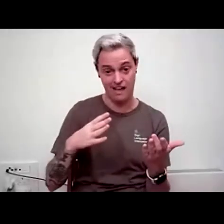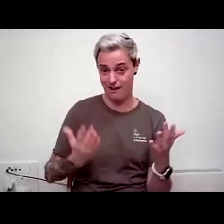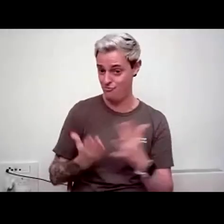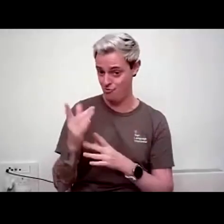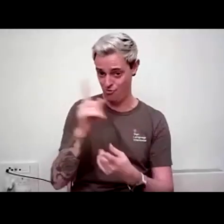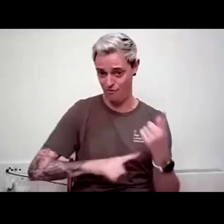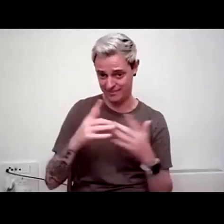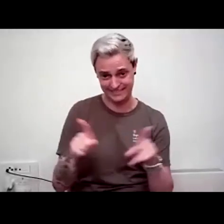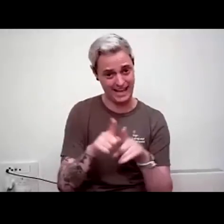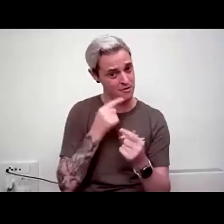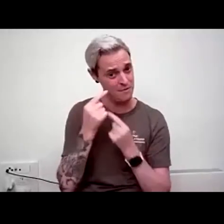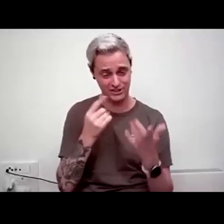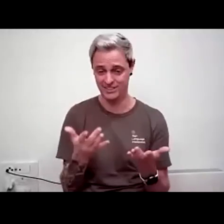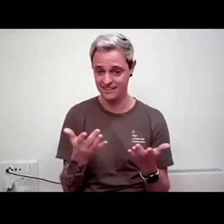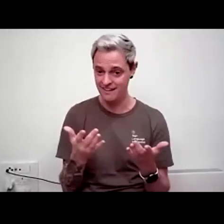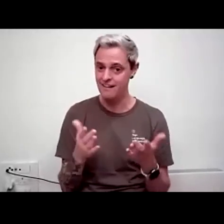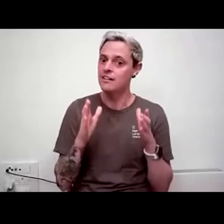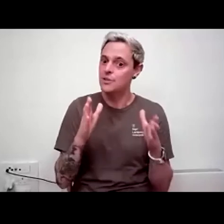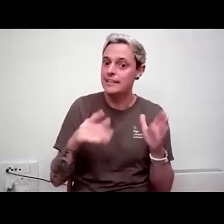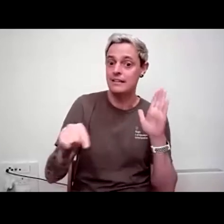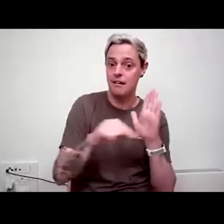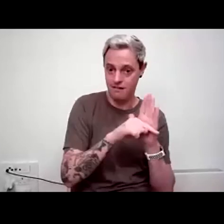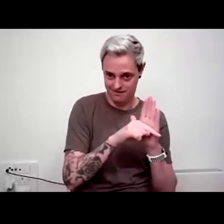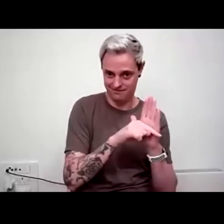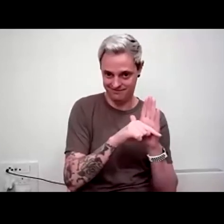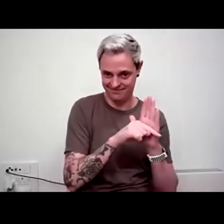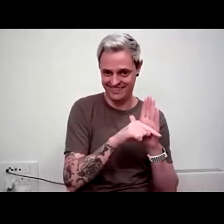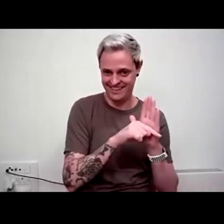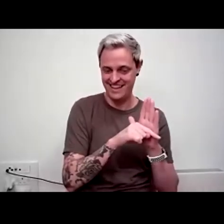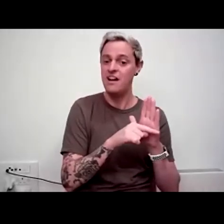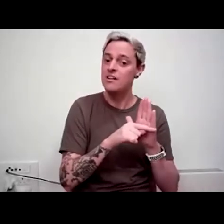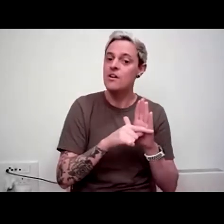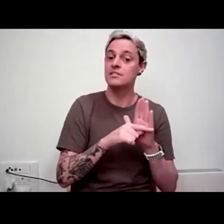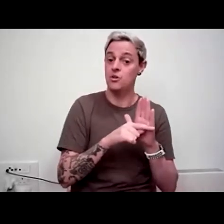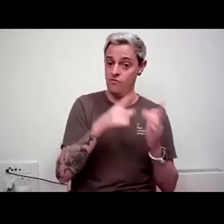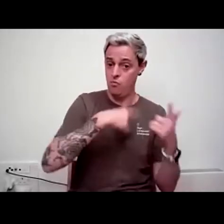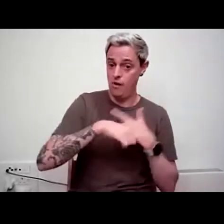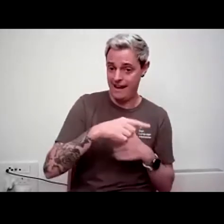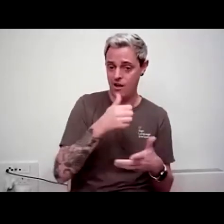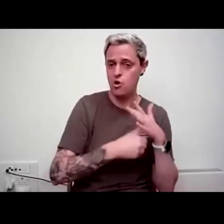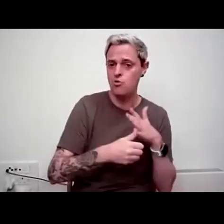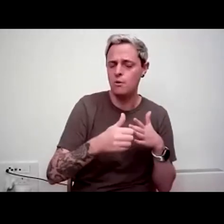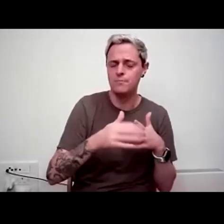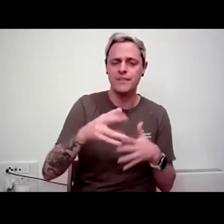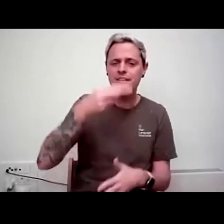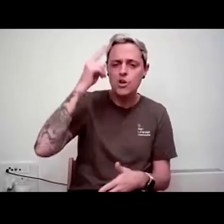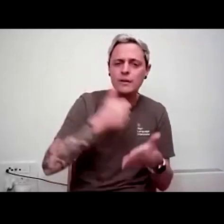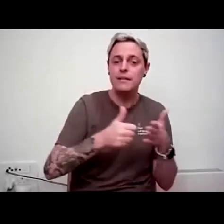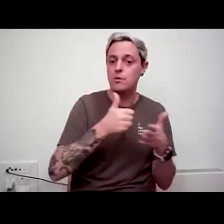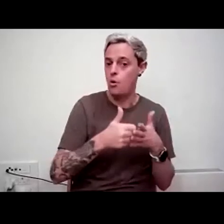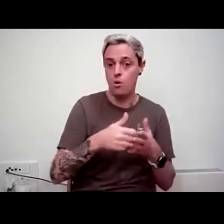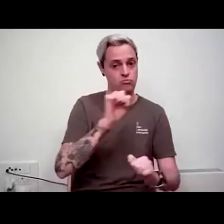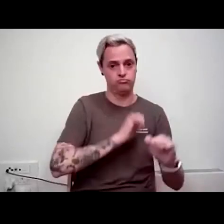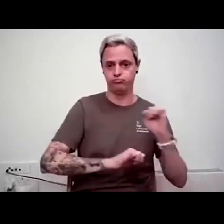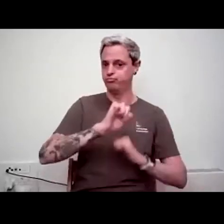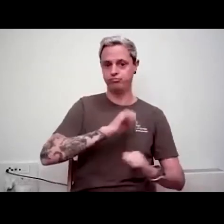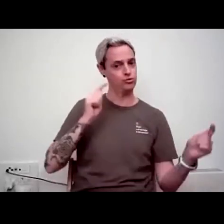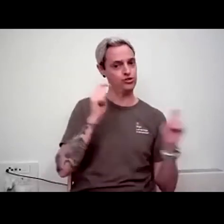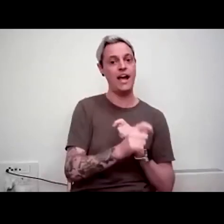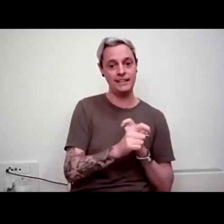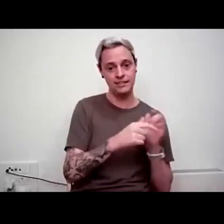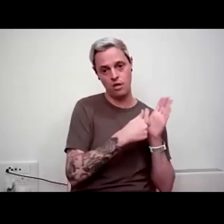That's the negative side of the equation, the harm caused by neurotypical Christians’ resistance to change.